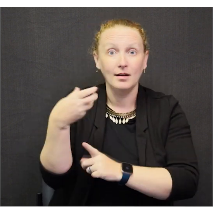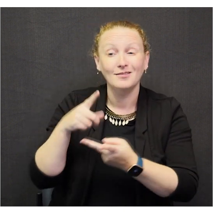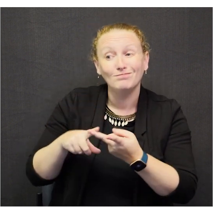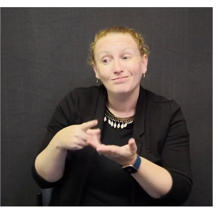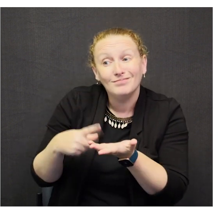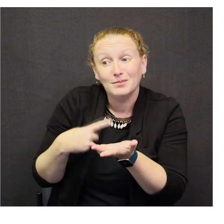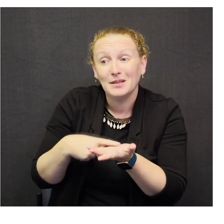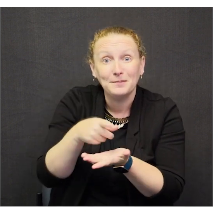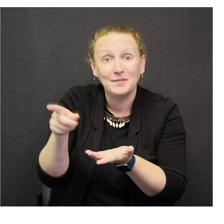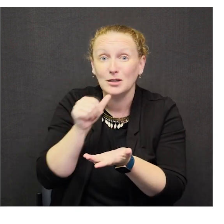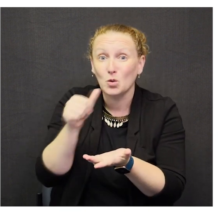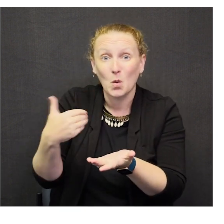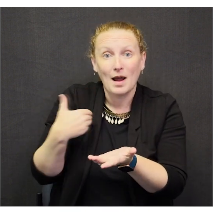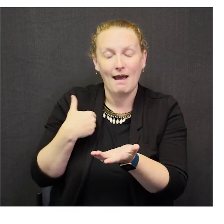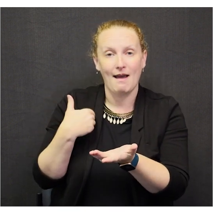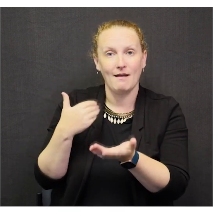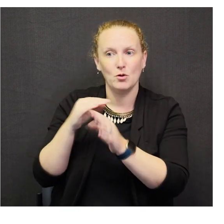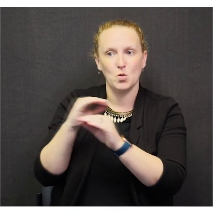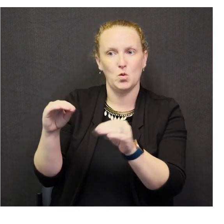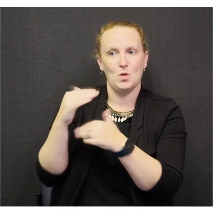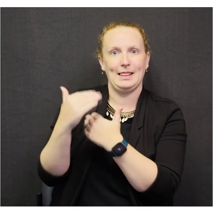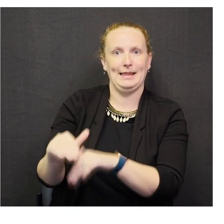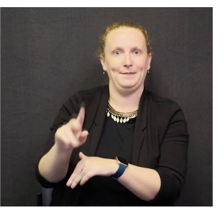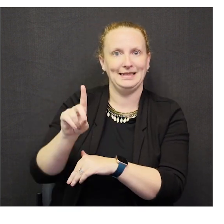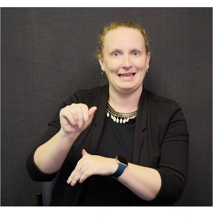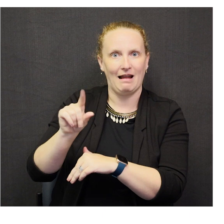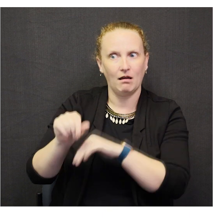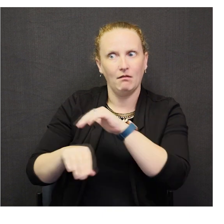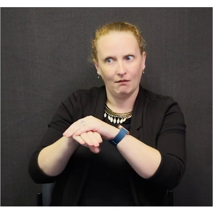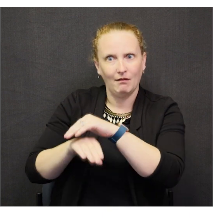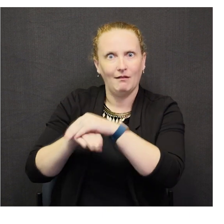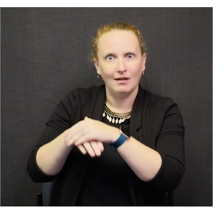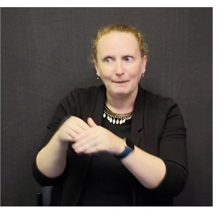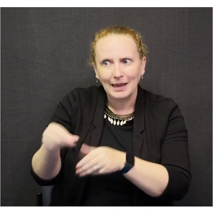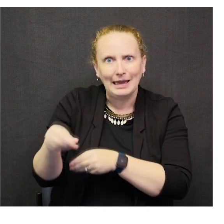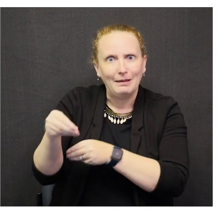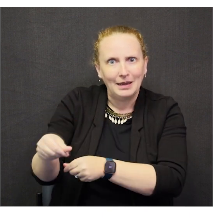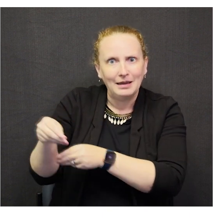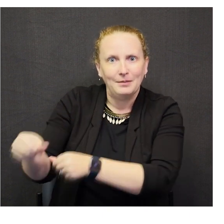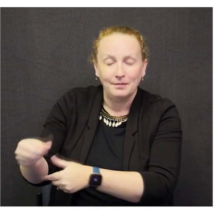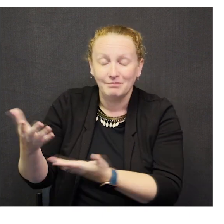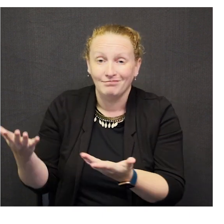data. Not everyone wants the provider to have a portal of visual portal into their home